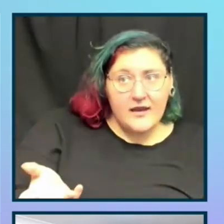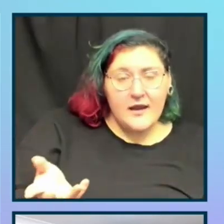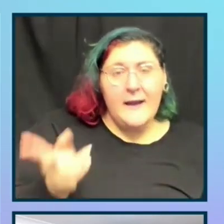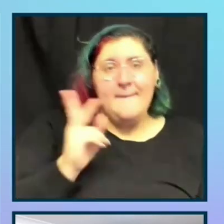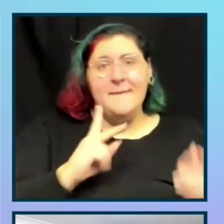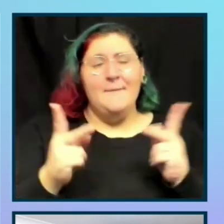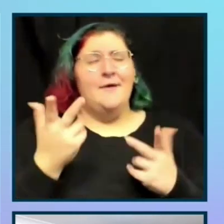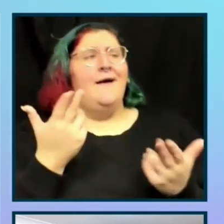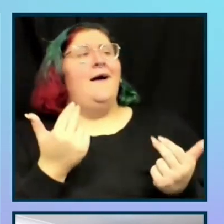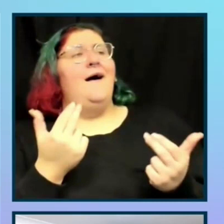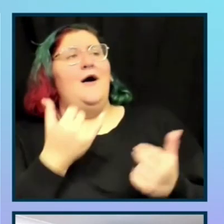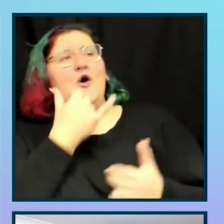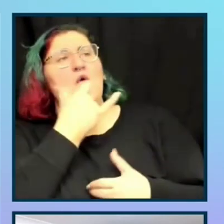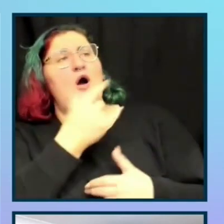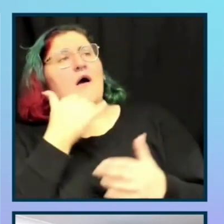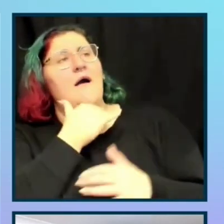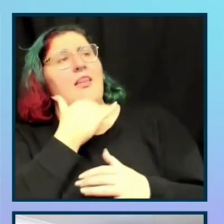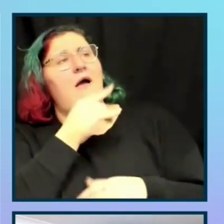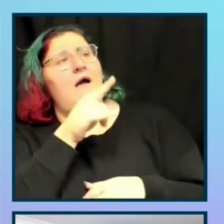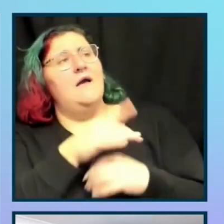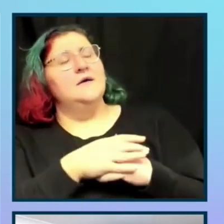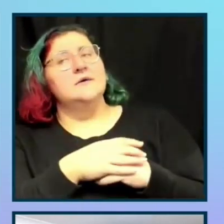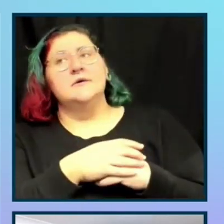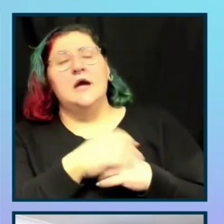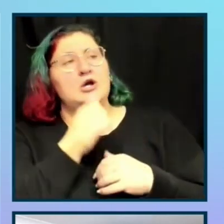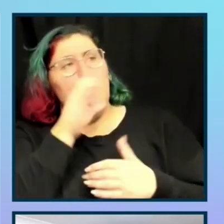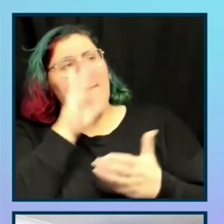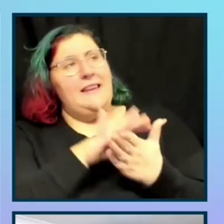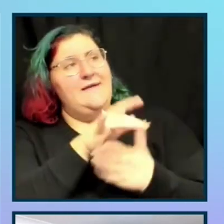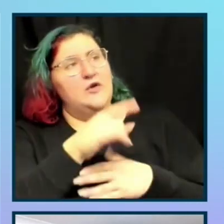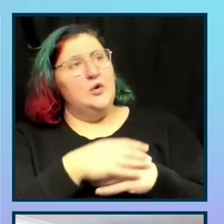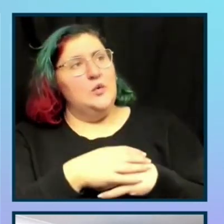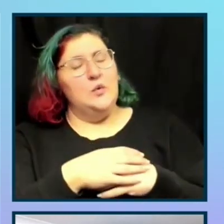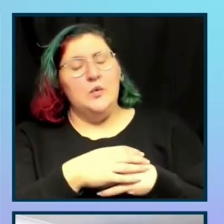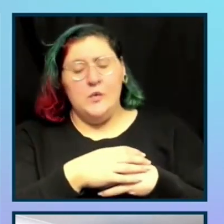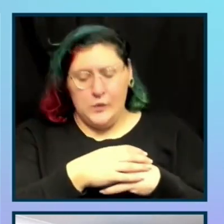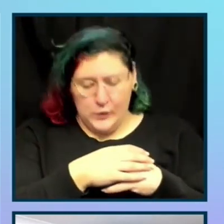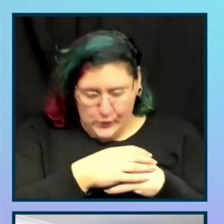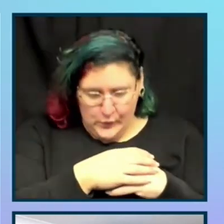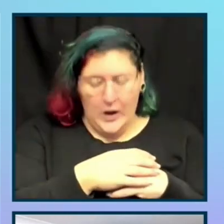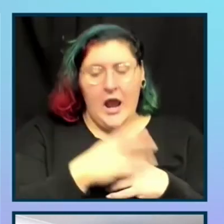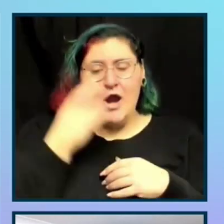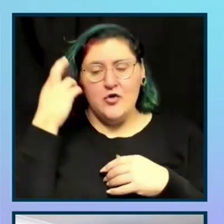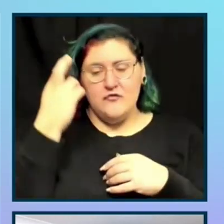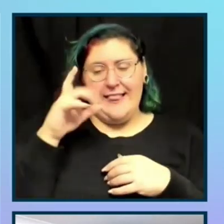And then I've realized that I'd probably have to get it through in a different way. So in an in game fashion,